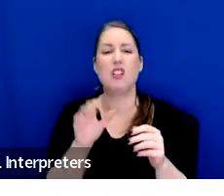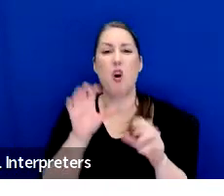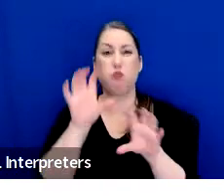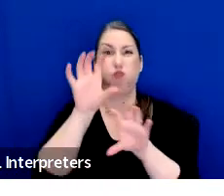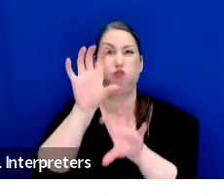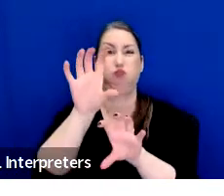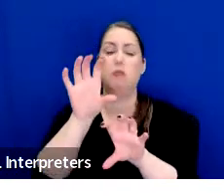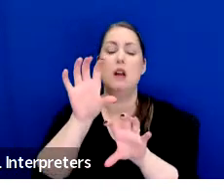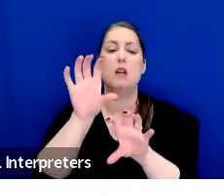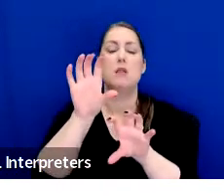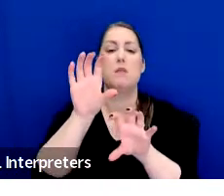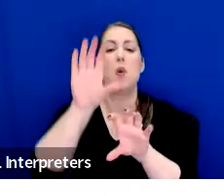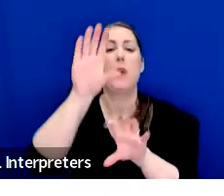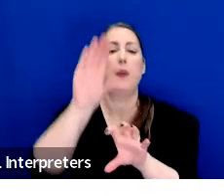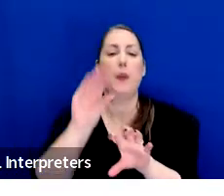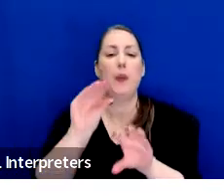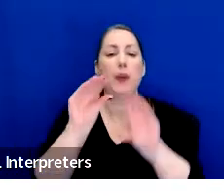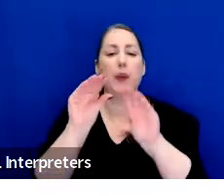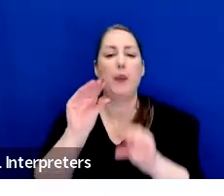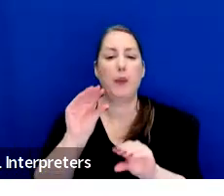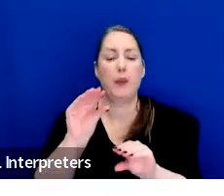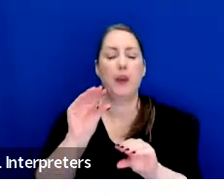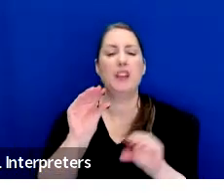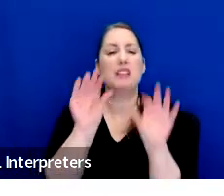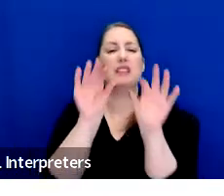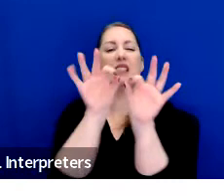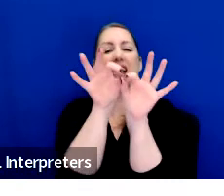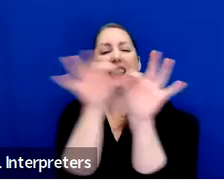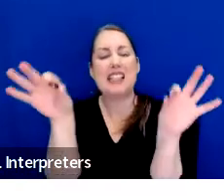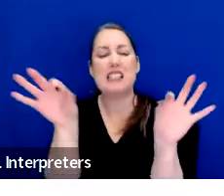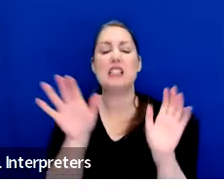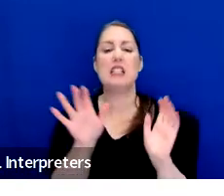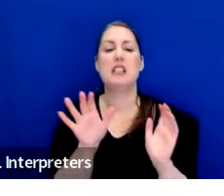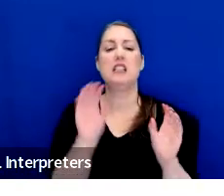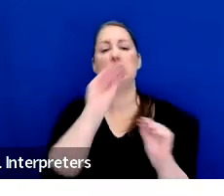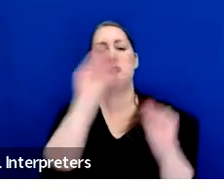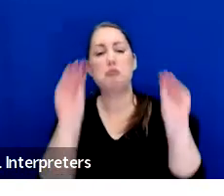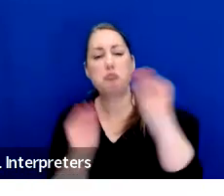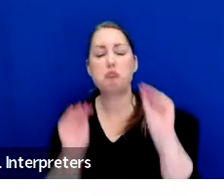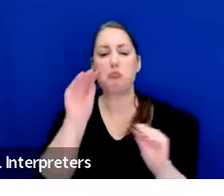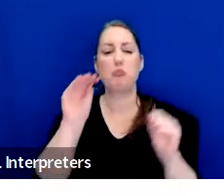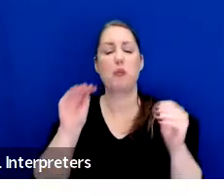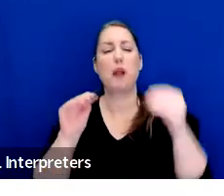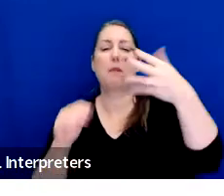using the white space, pulling in open source images, making things manageable.